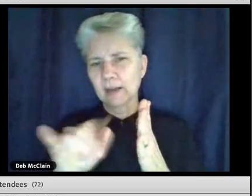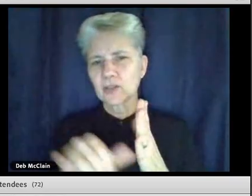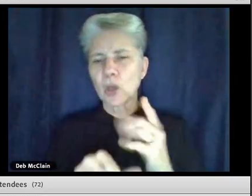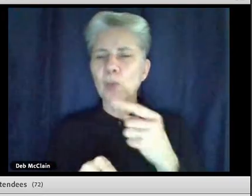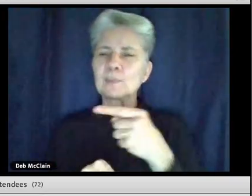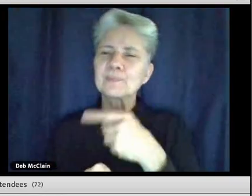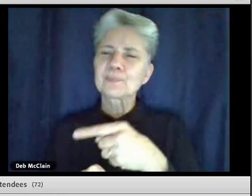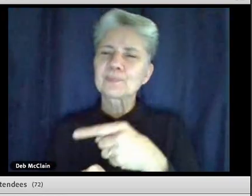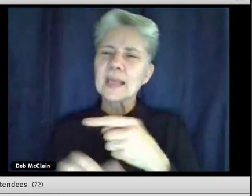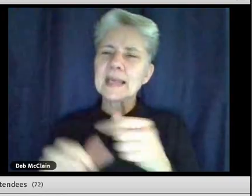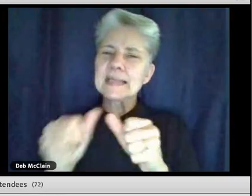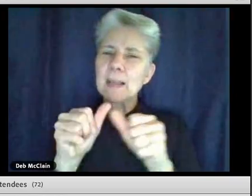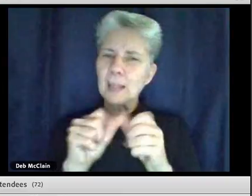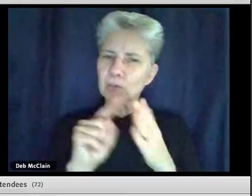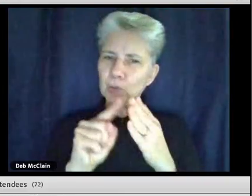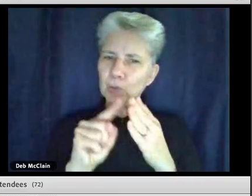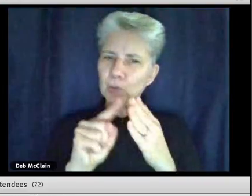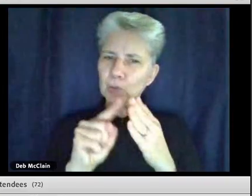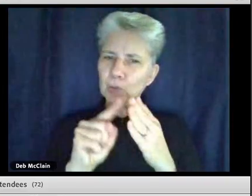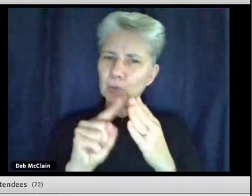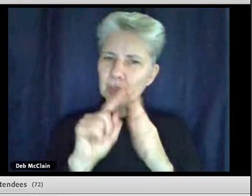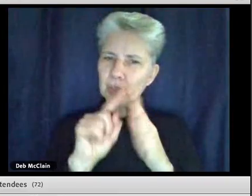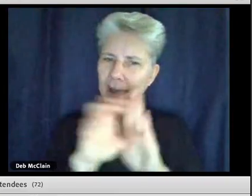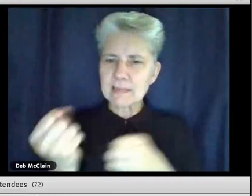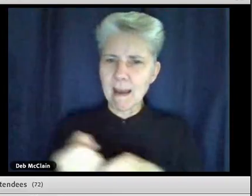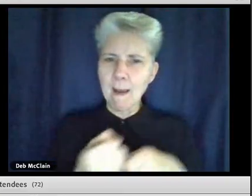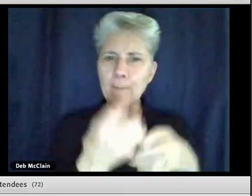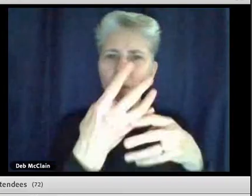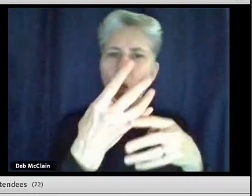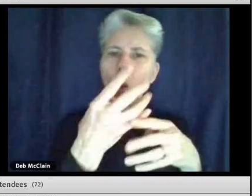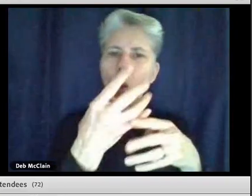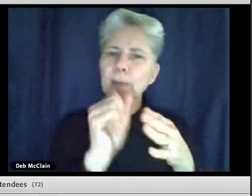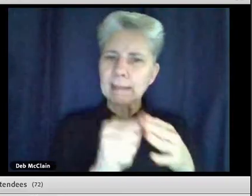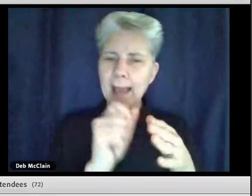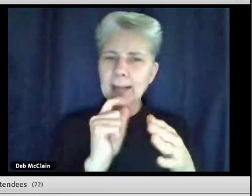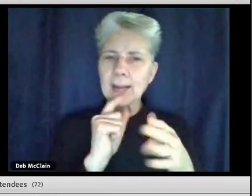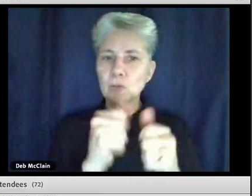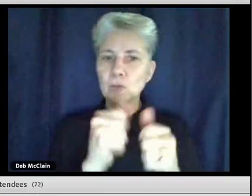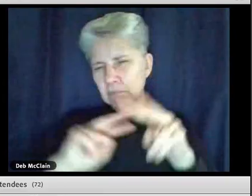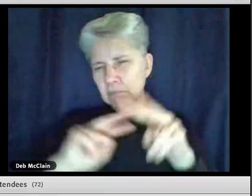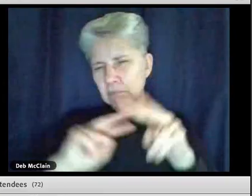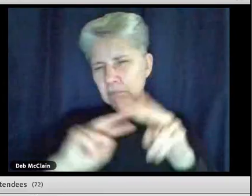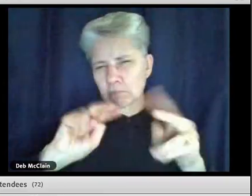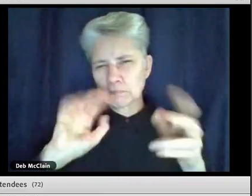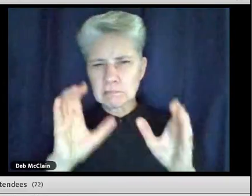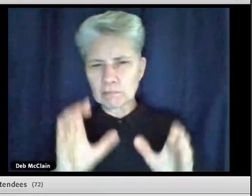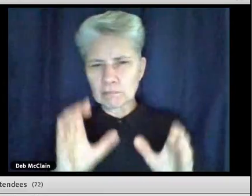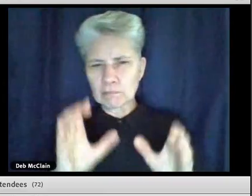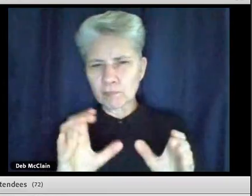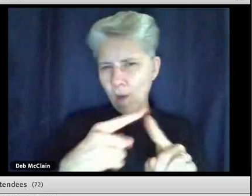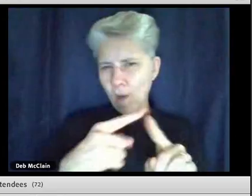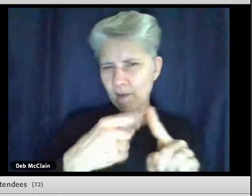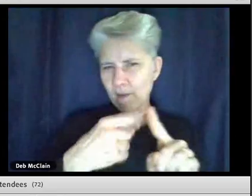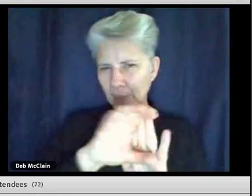Data Viewer, I'll show you that in a second real quick, too. So these are some places to check images. You can just upload the image,